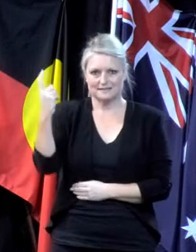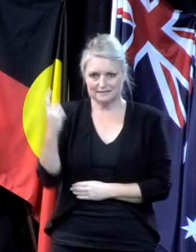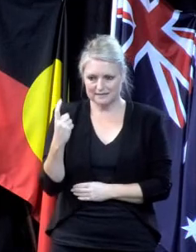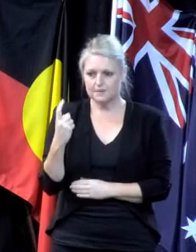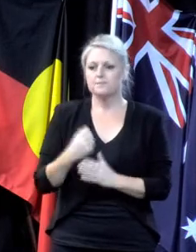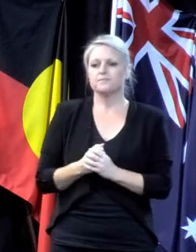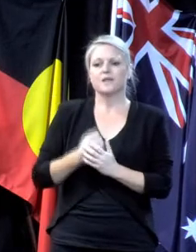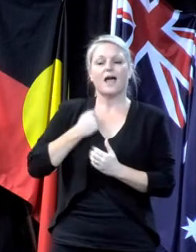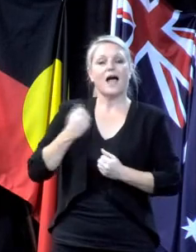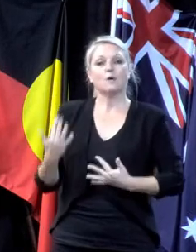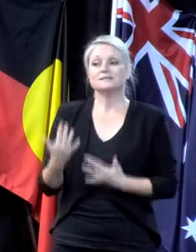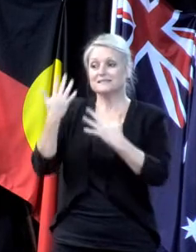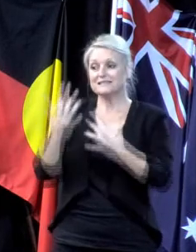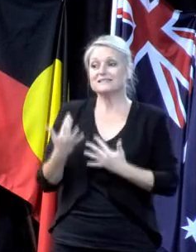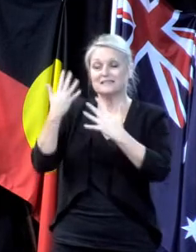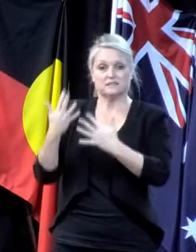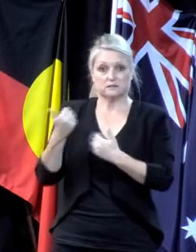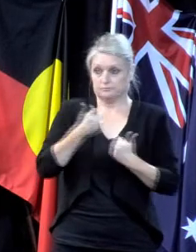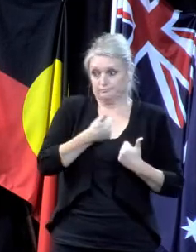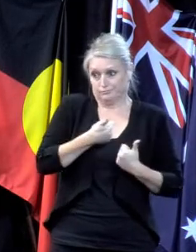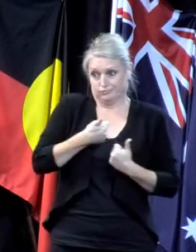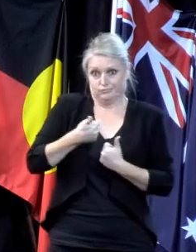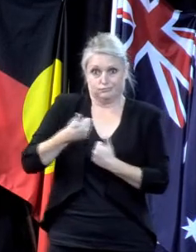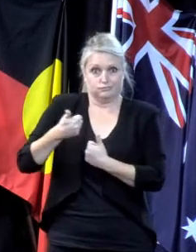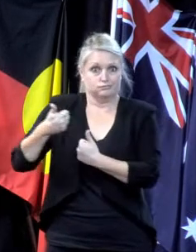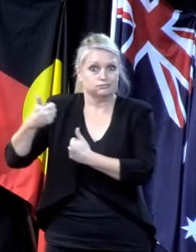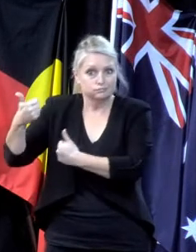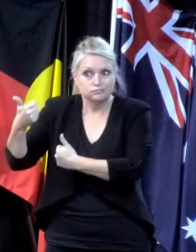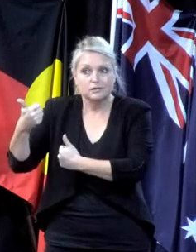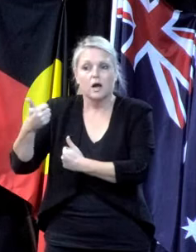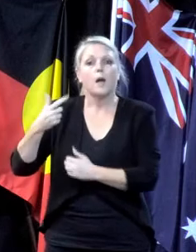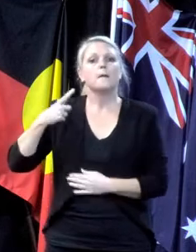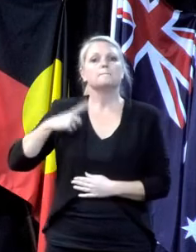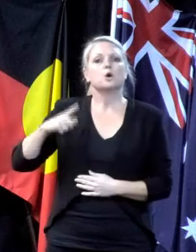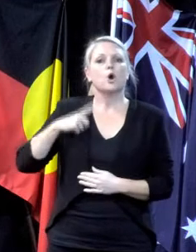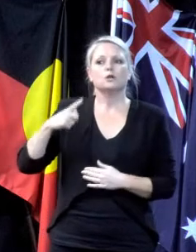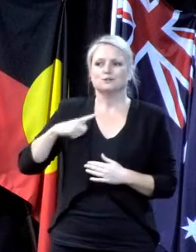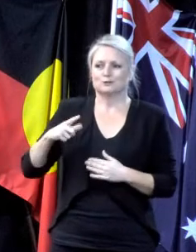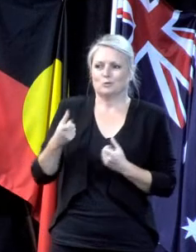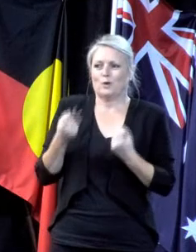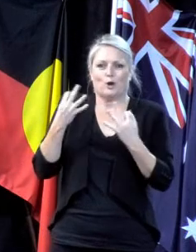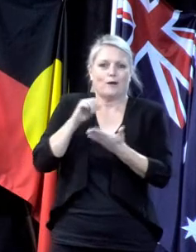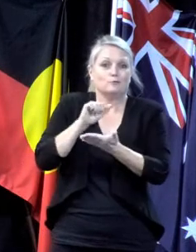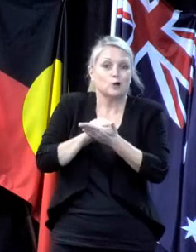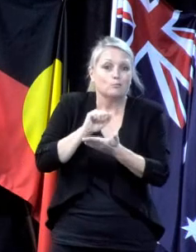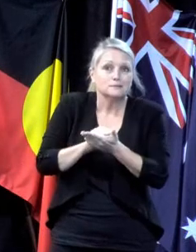it’s very good. That’s because we don’t have any malls or any shopping precincts or any fun parks.